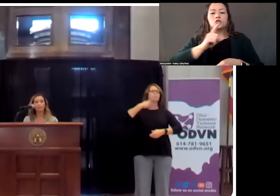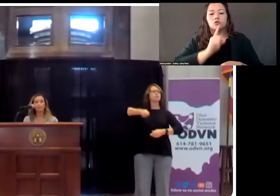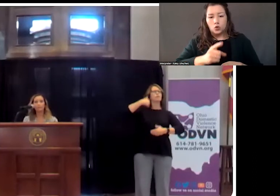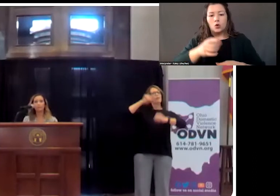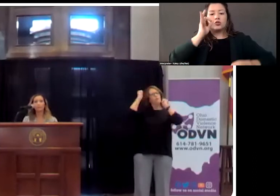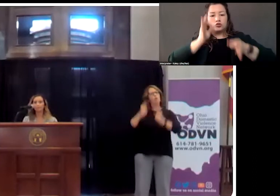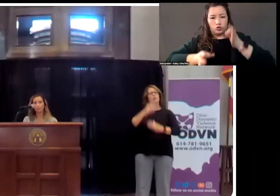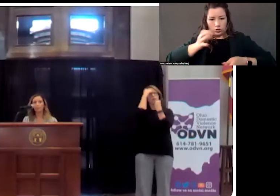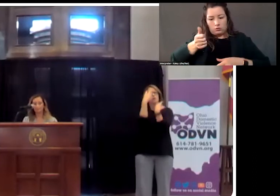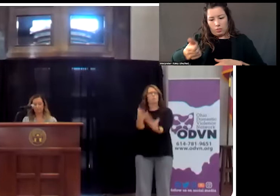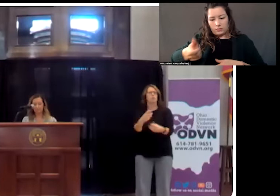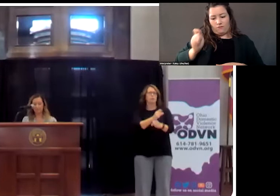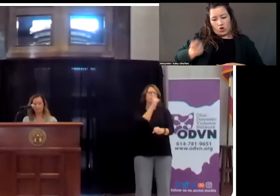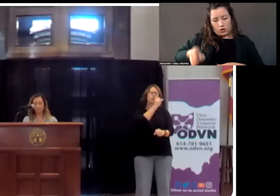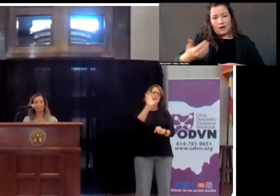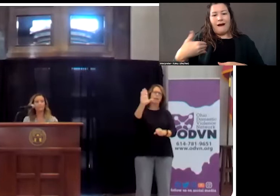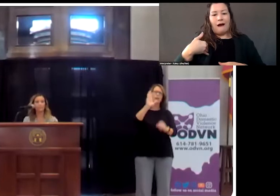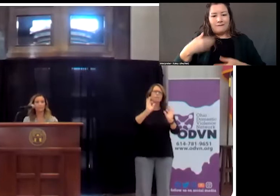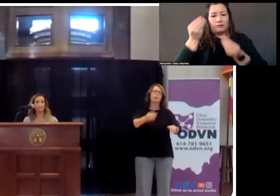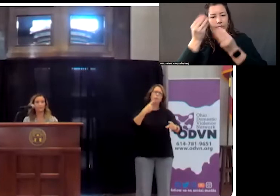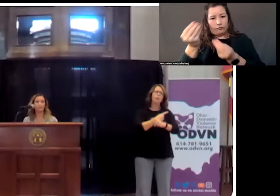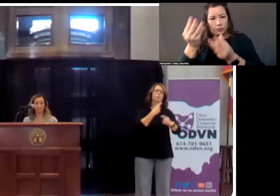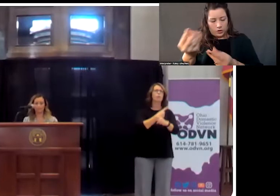to make the appropriate decisions for visitation and custody.